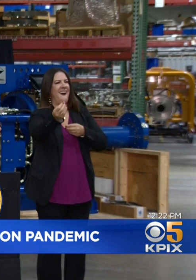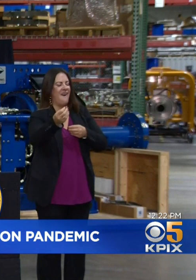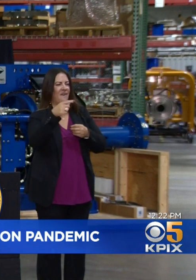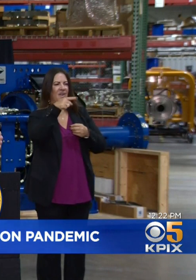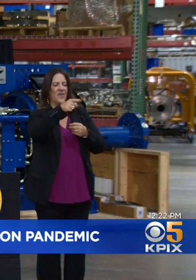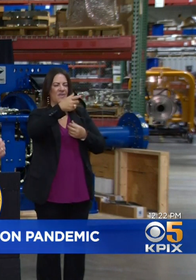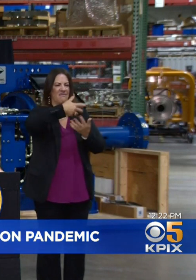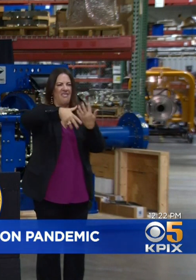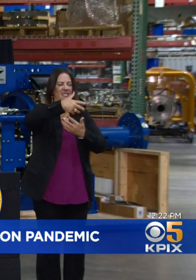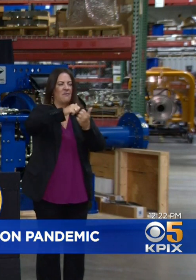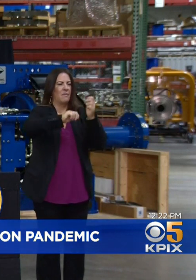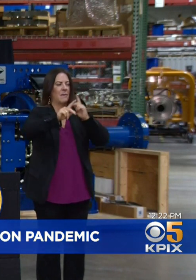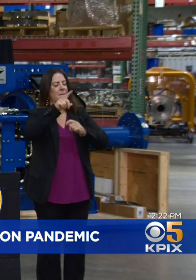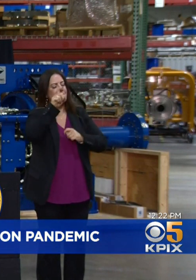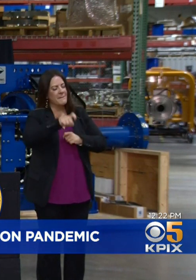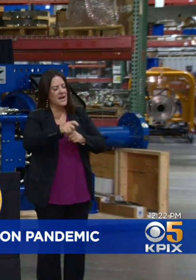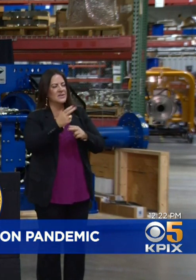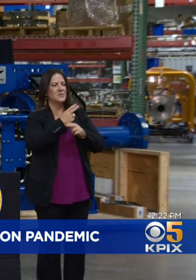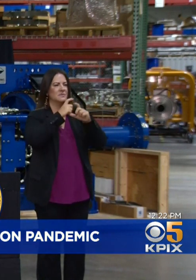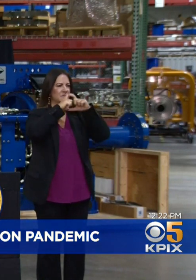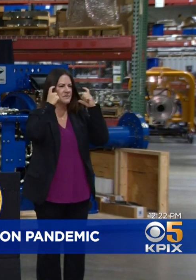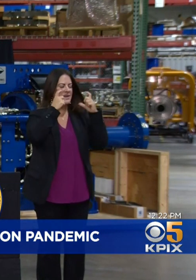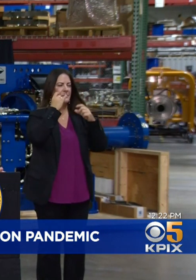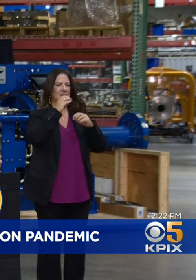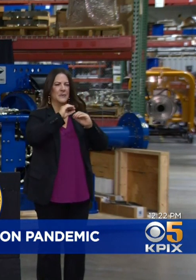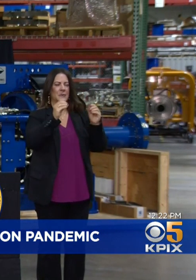IN THE LAST SEVEN DAYS OVER THE LAST 14 DAYS, ARE DISTURBING